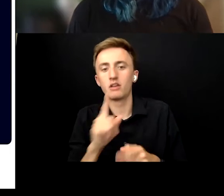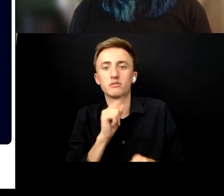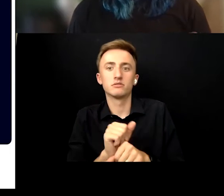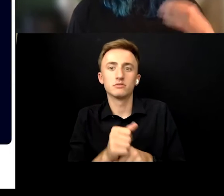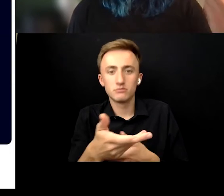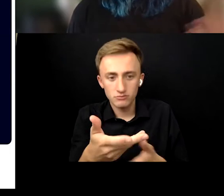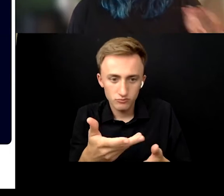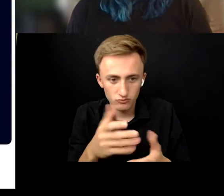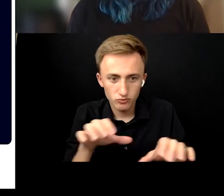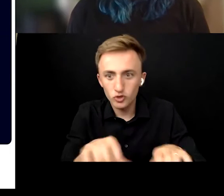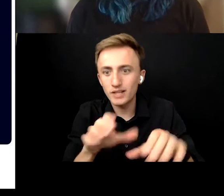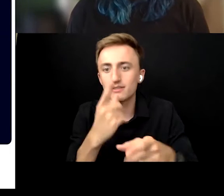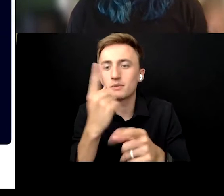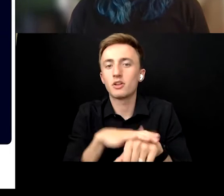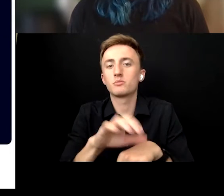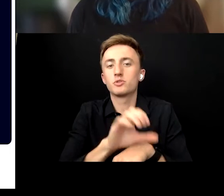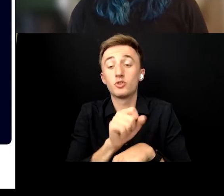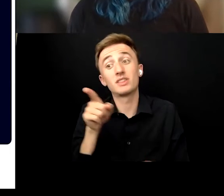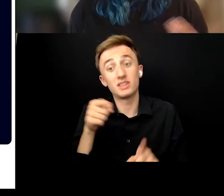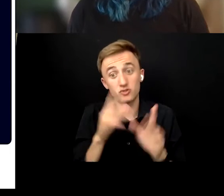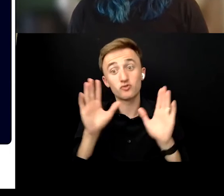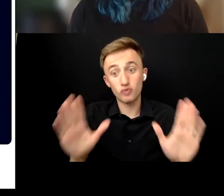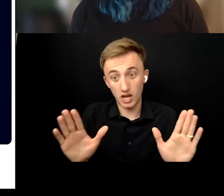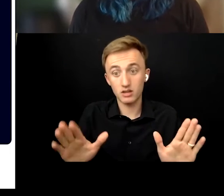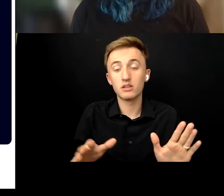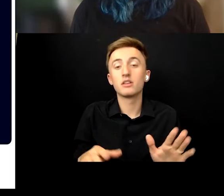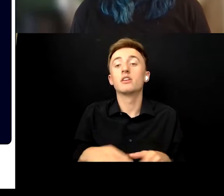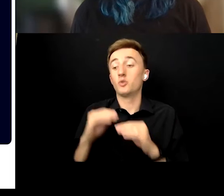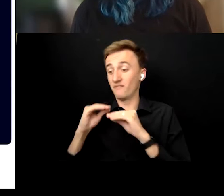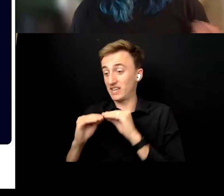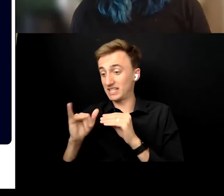This is great. It is supplementary information. We still want the notification to happen. But it